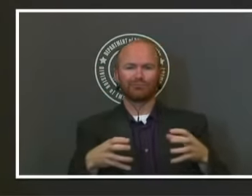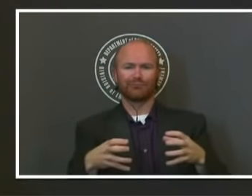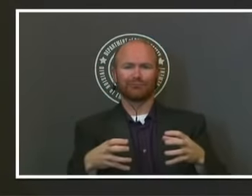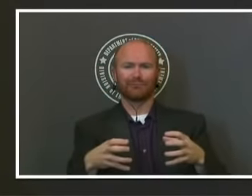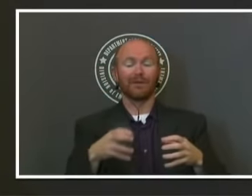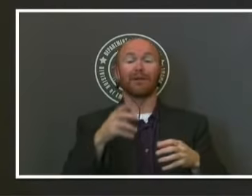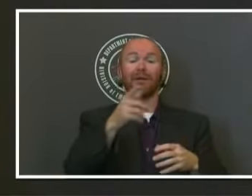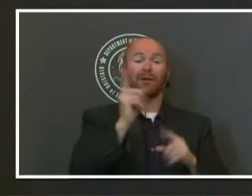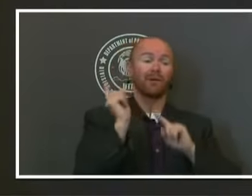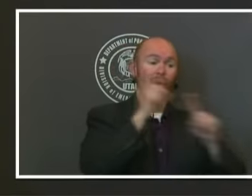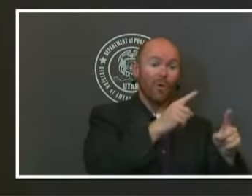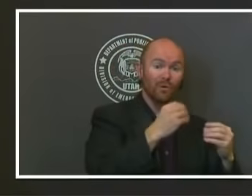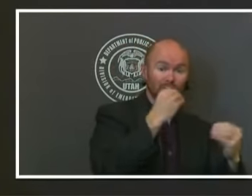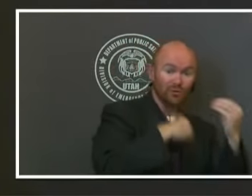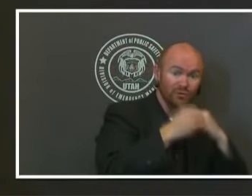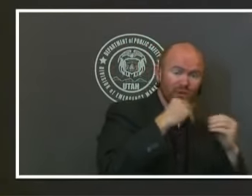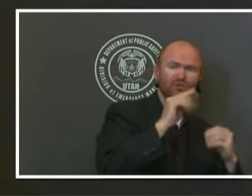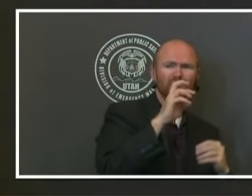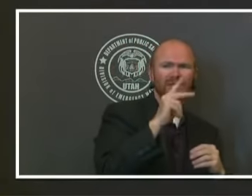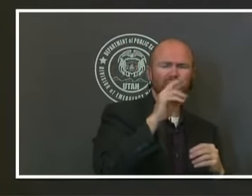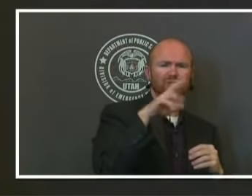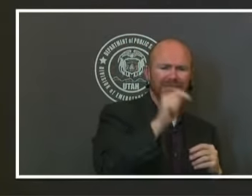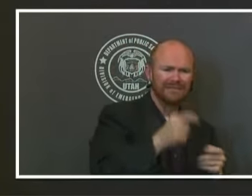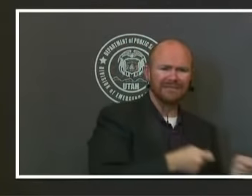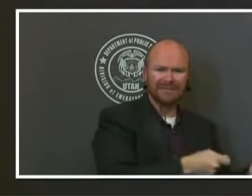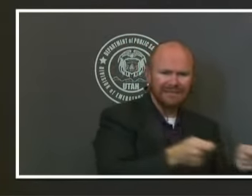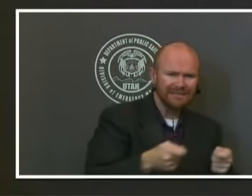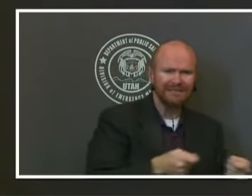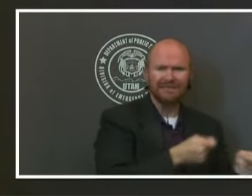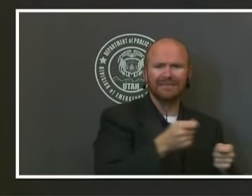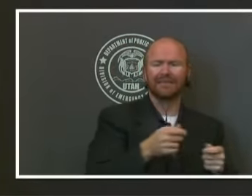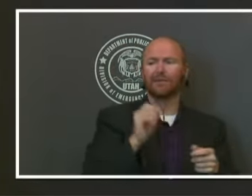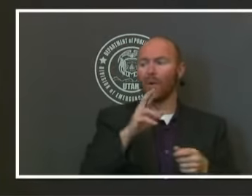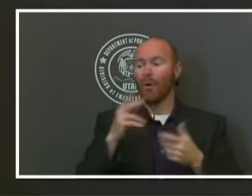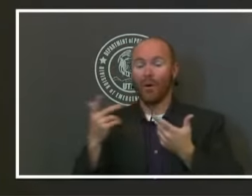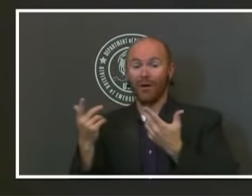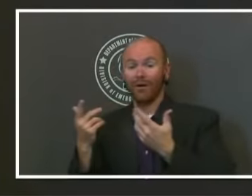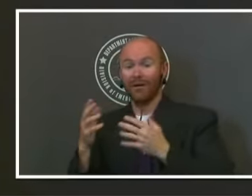after trick or treating so it's really important to stay within your household and wear face